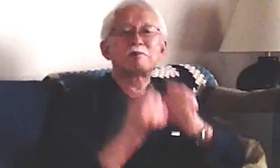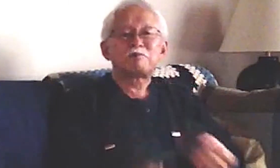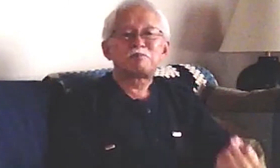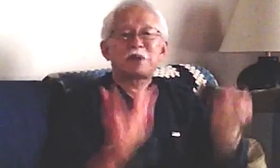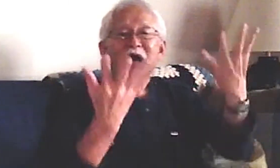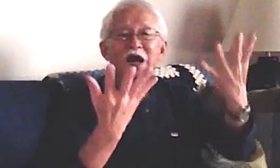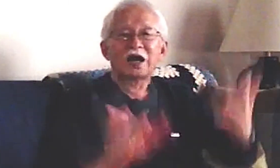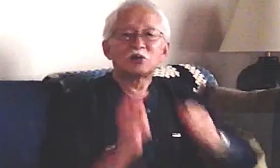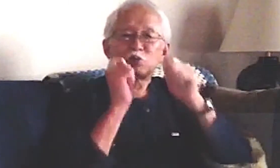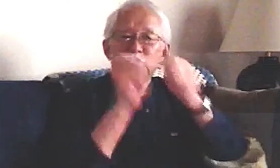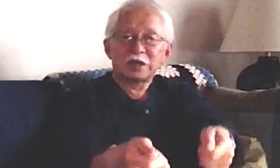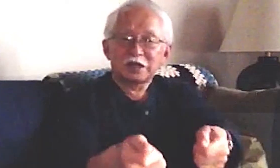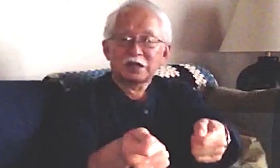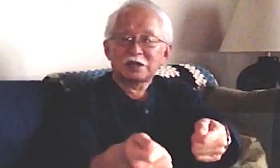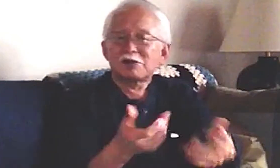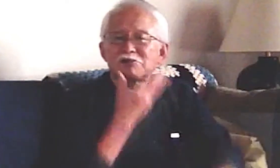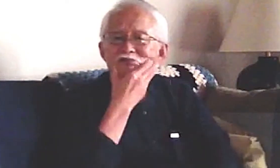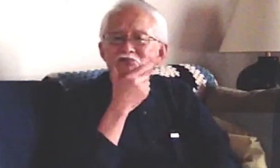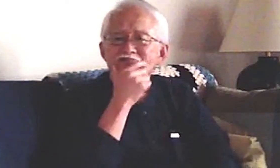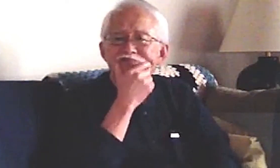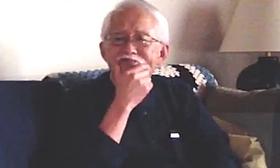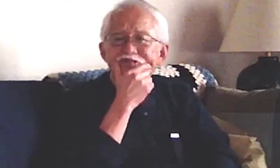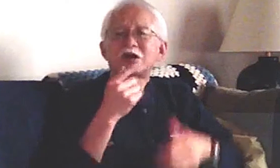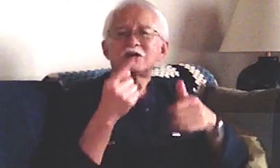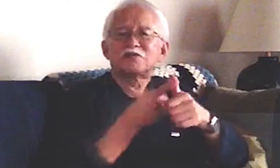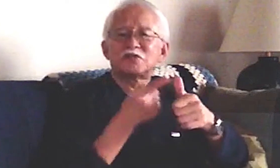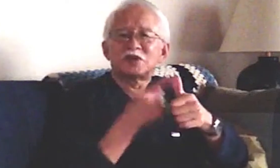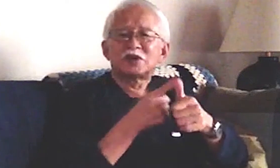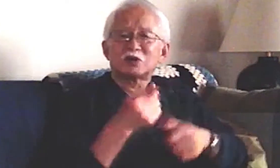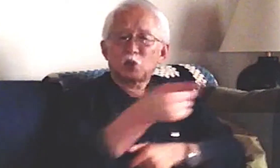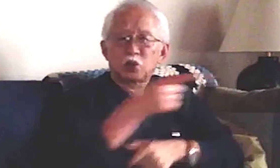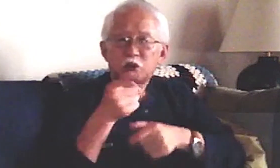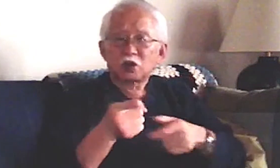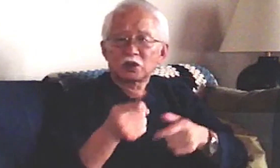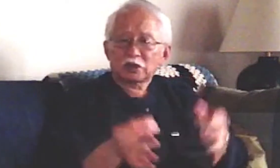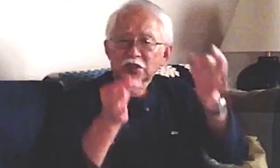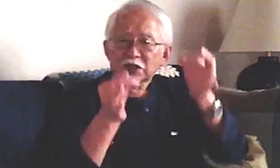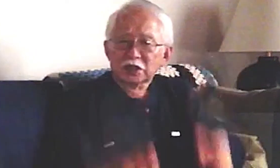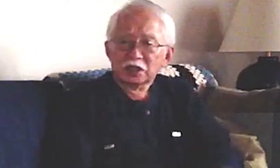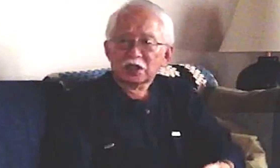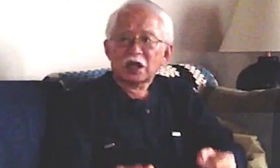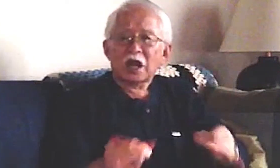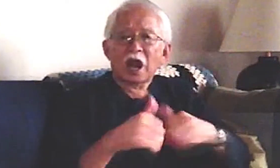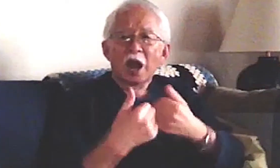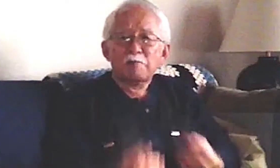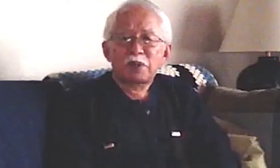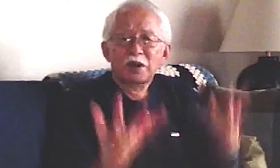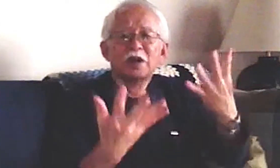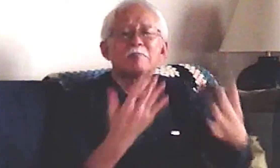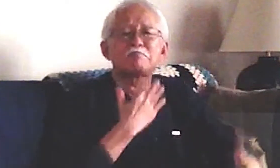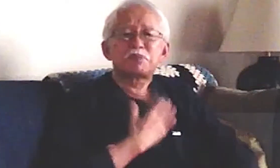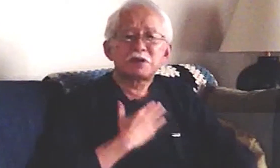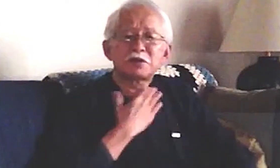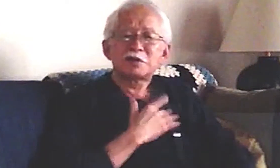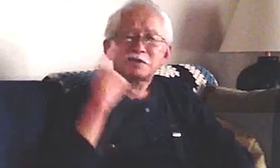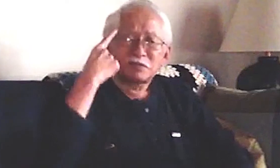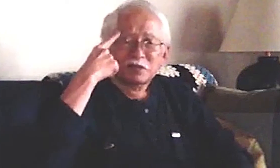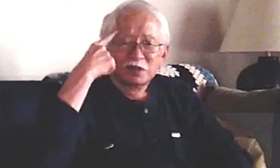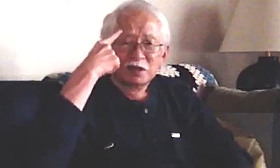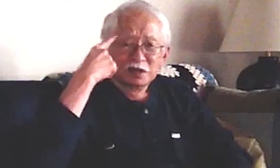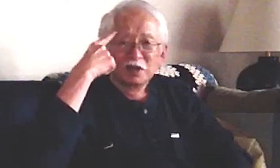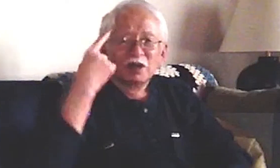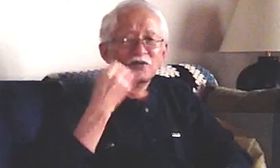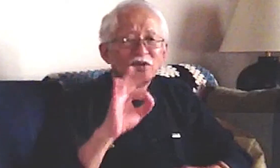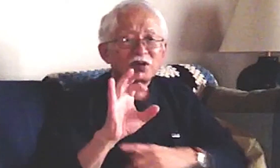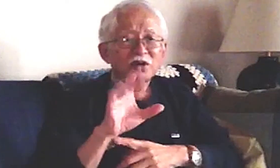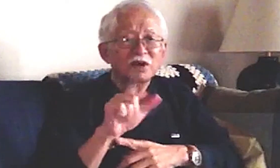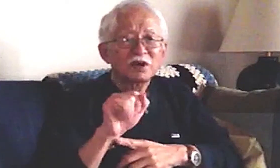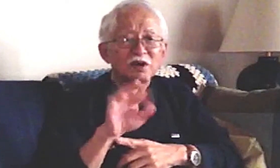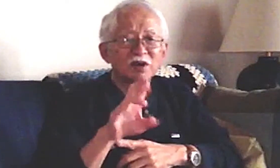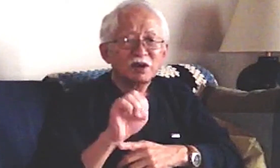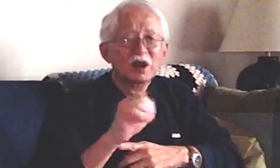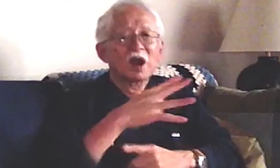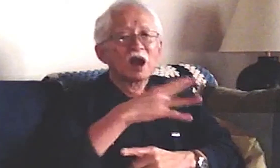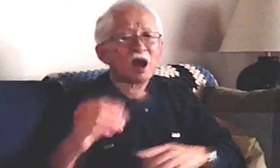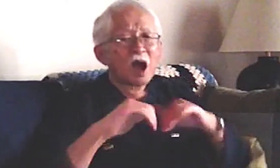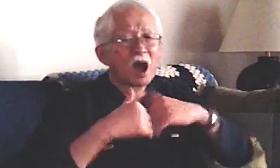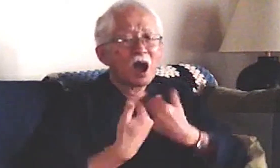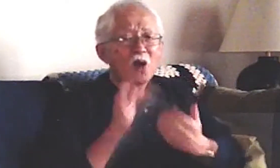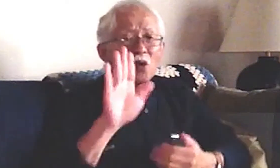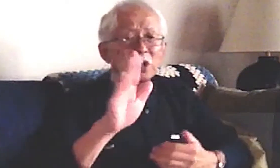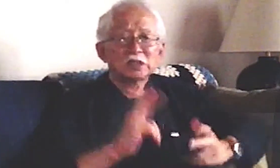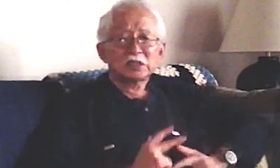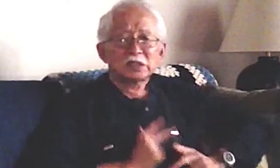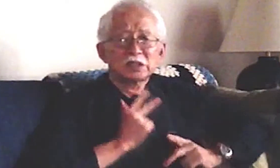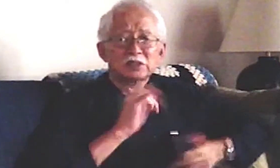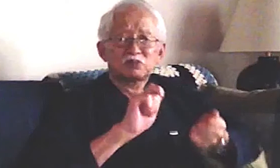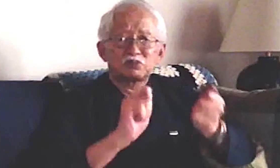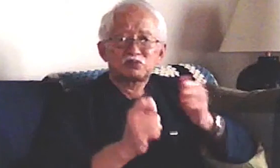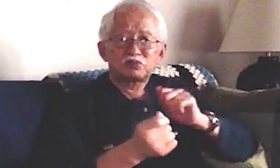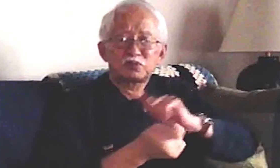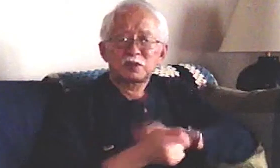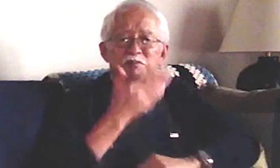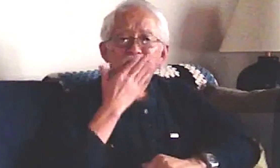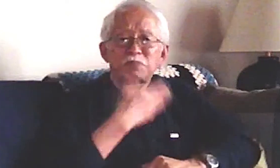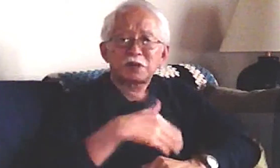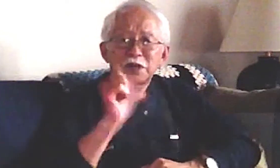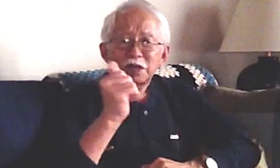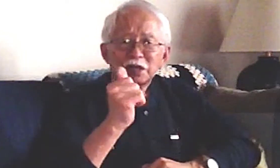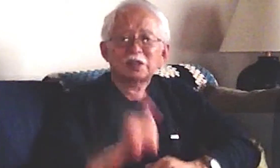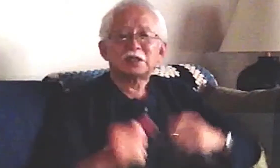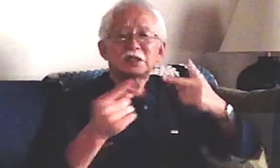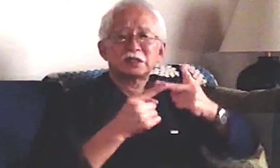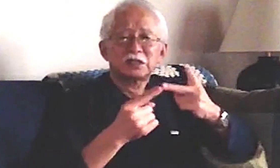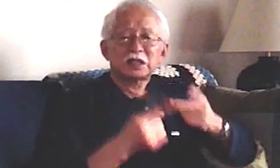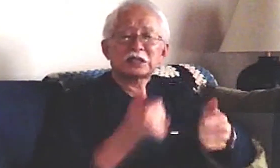As you are deciding how much to donate, think of Claire and how her life was changed because of the care and services she received from DCARA.